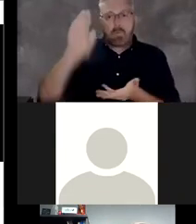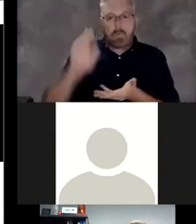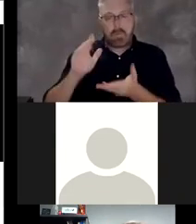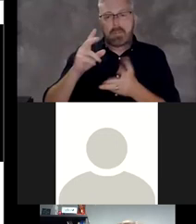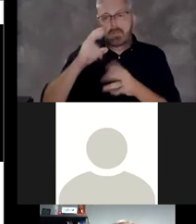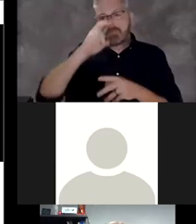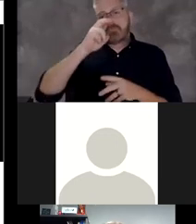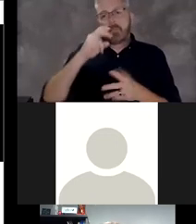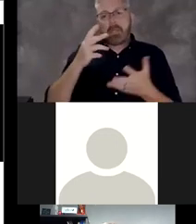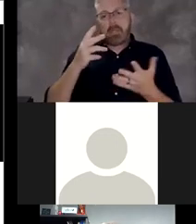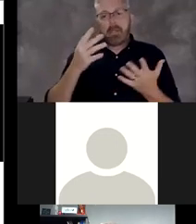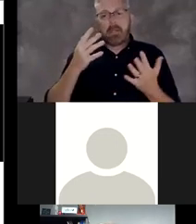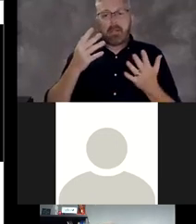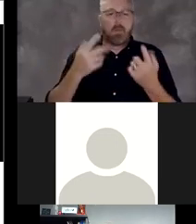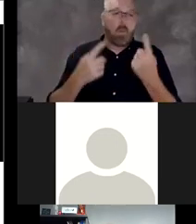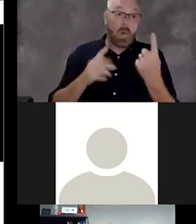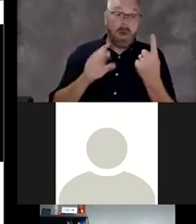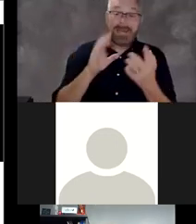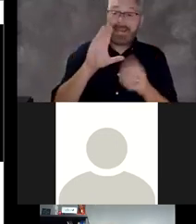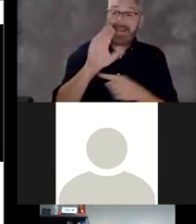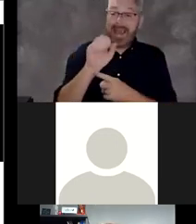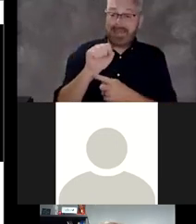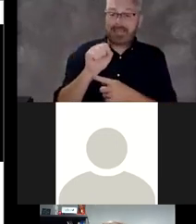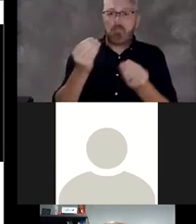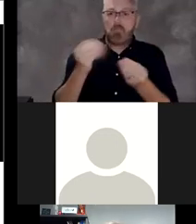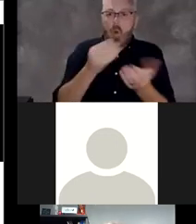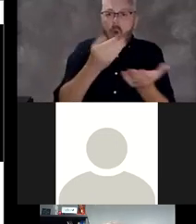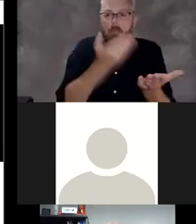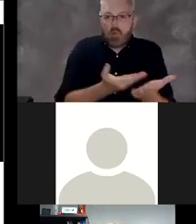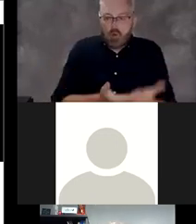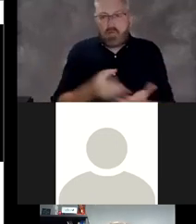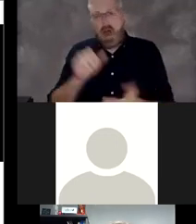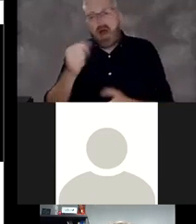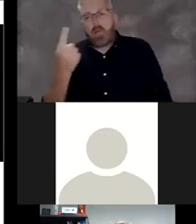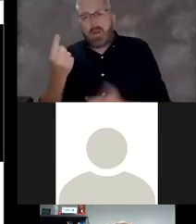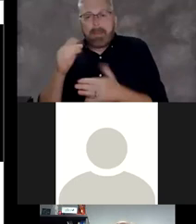MORE EVIDENCE IN ONE CASE OR ONE INCIDENT VERSUS ANOTHER ONE.